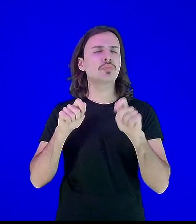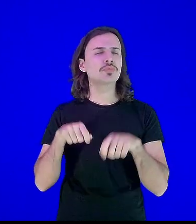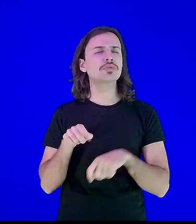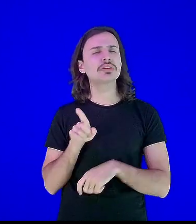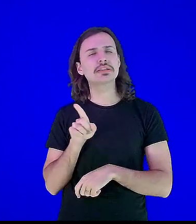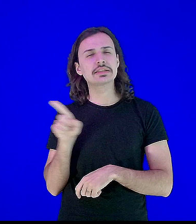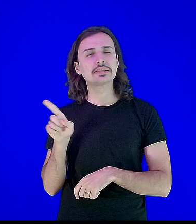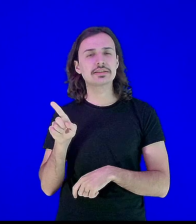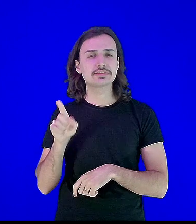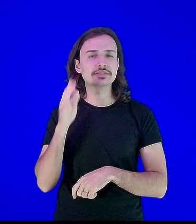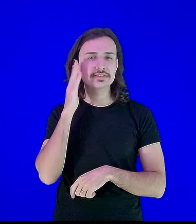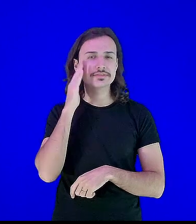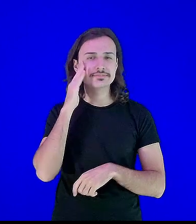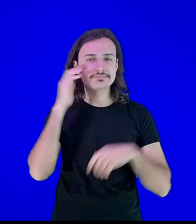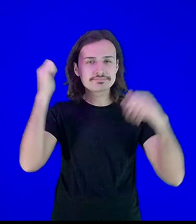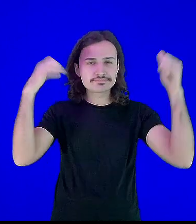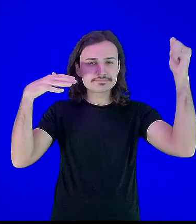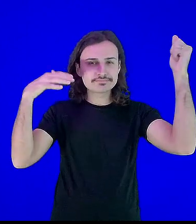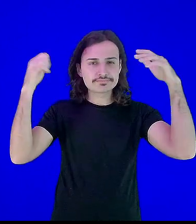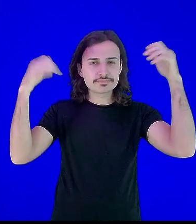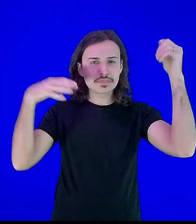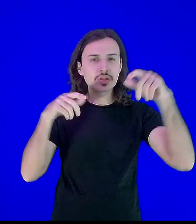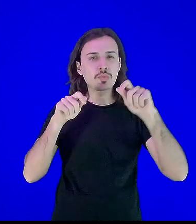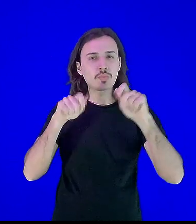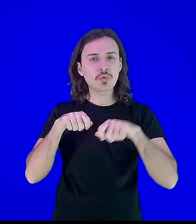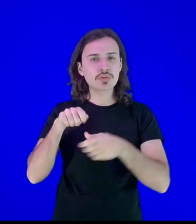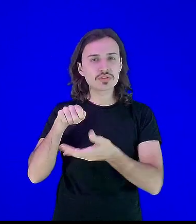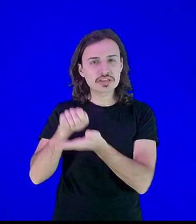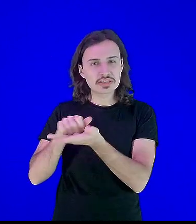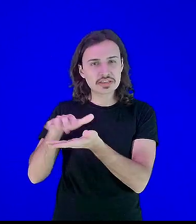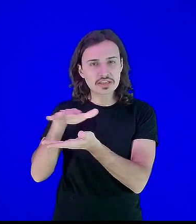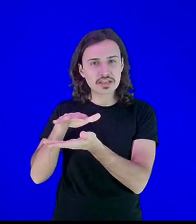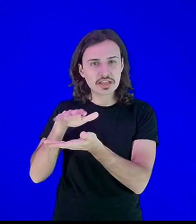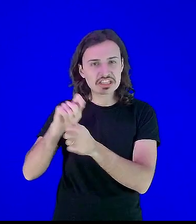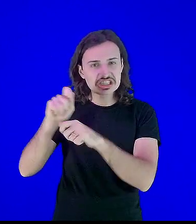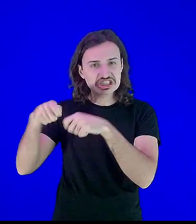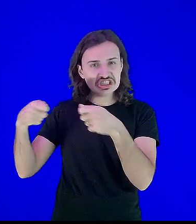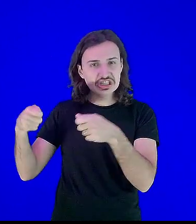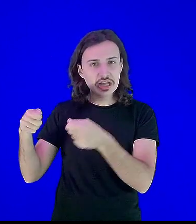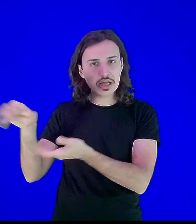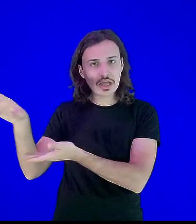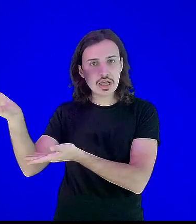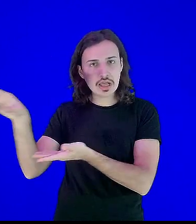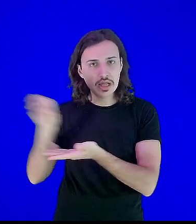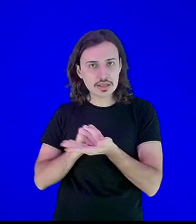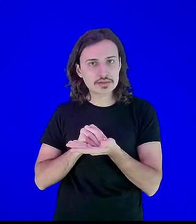so, as you can see, I can either click here or use a keyboard shortcut